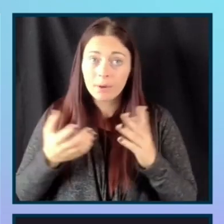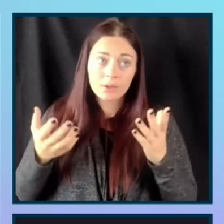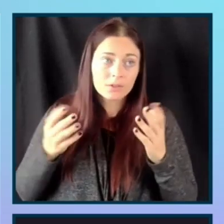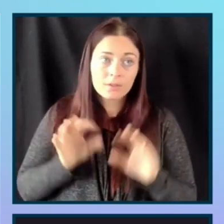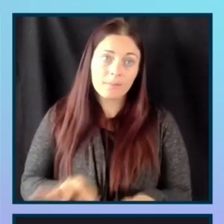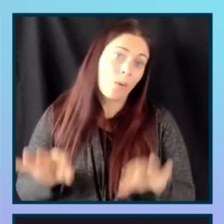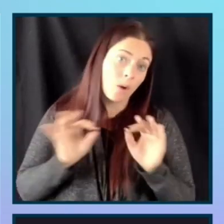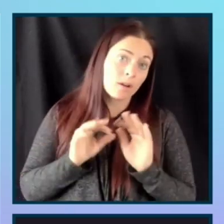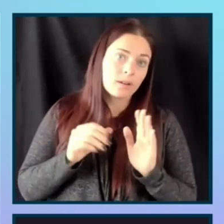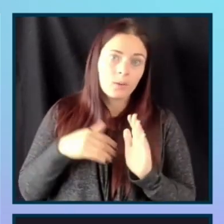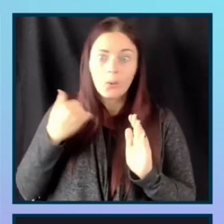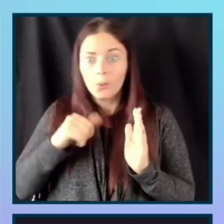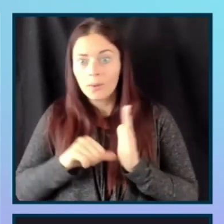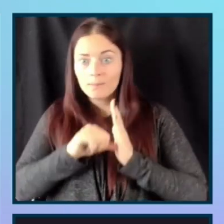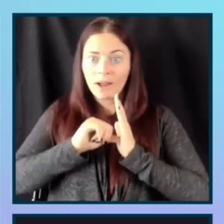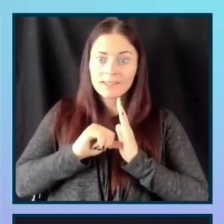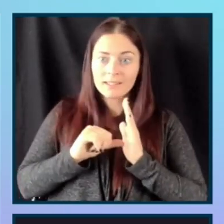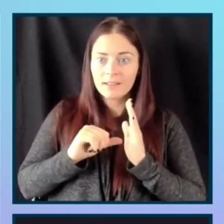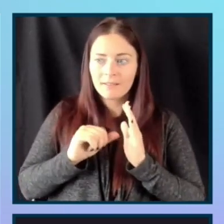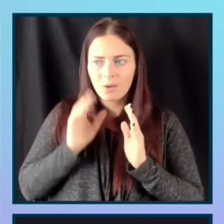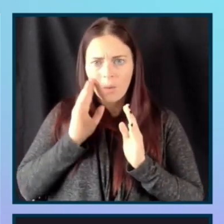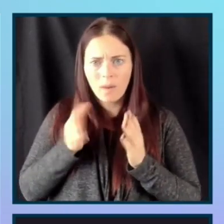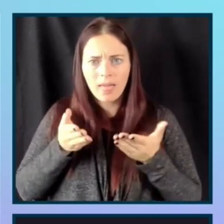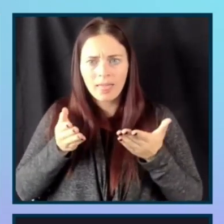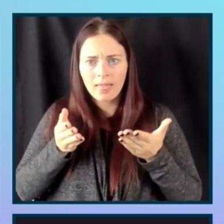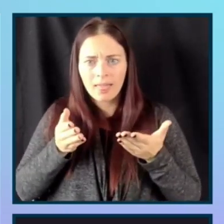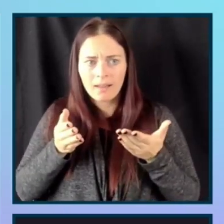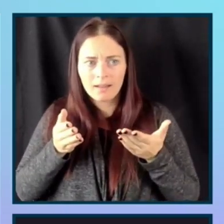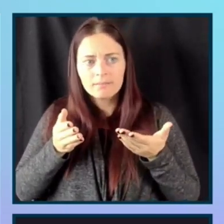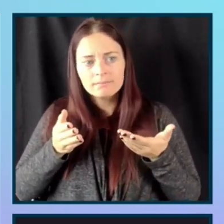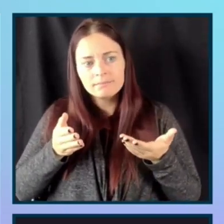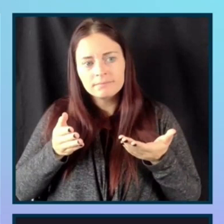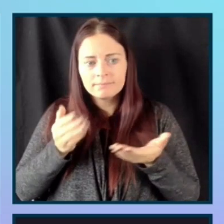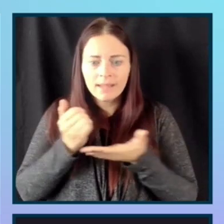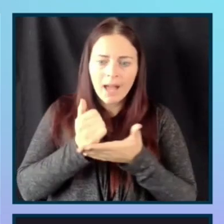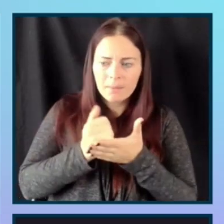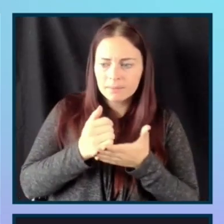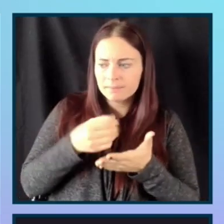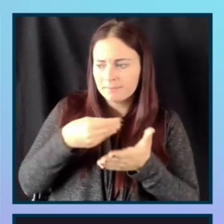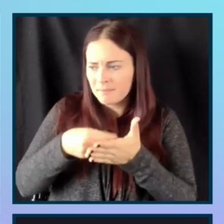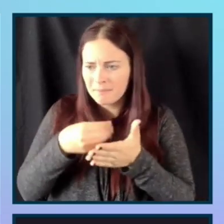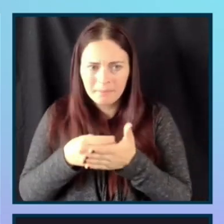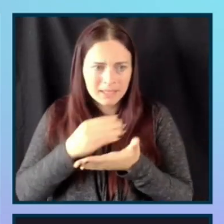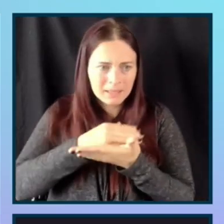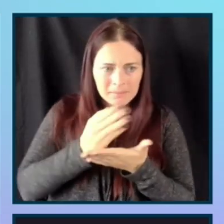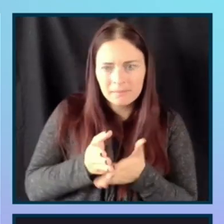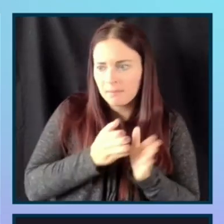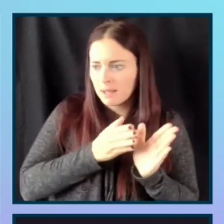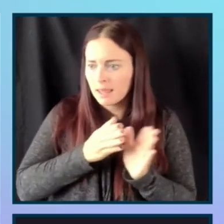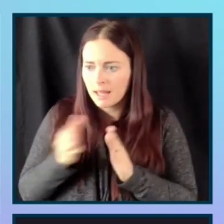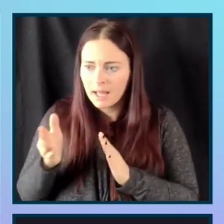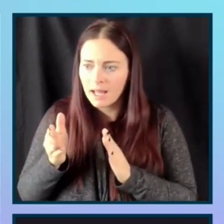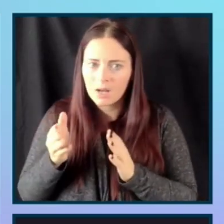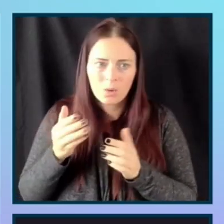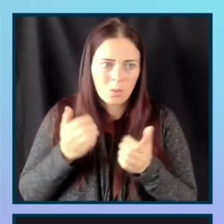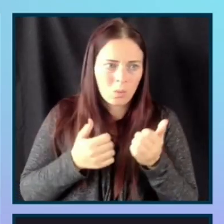Numbers will allow you to make financial decisions, would allow you to focus which bit of your product you consider next.